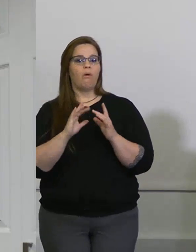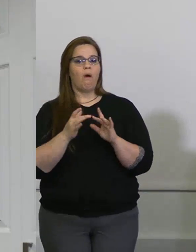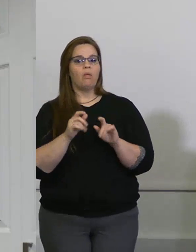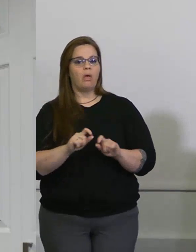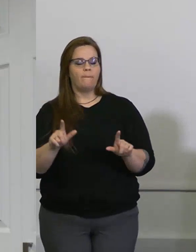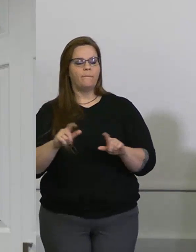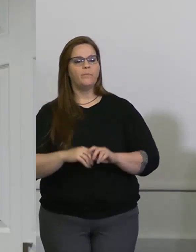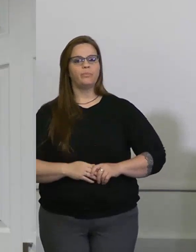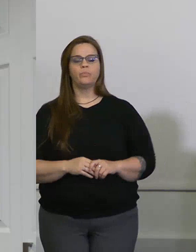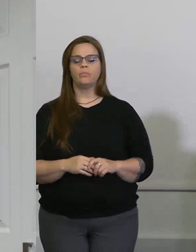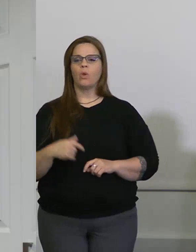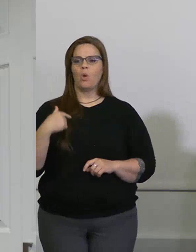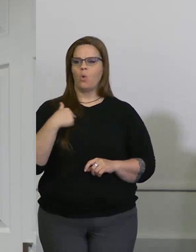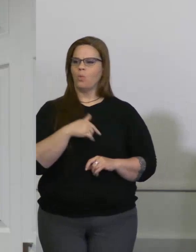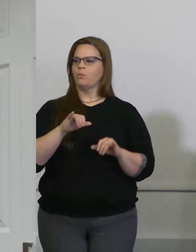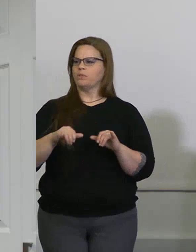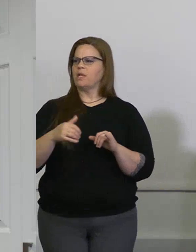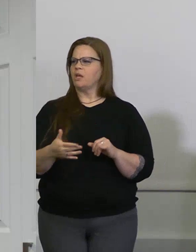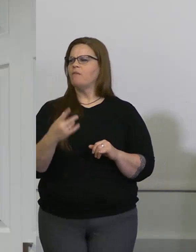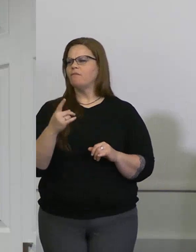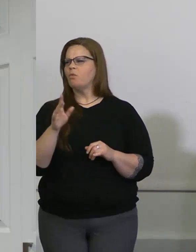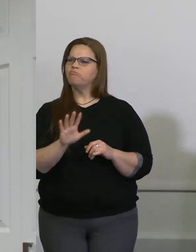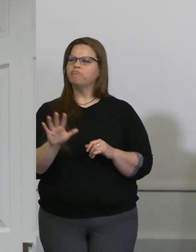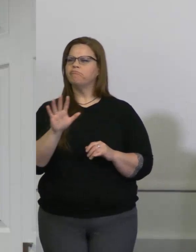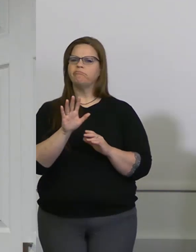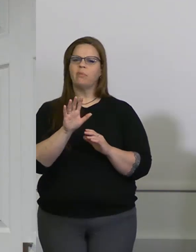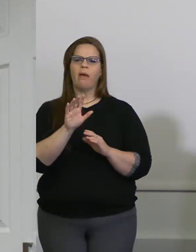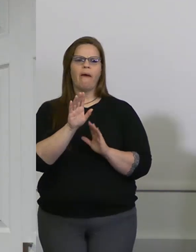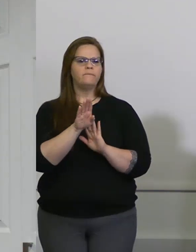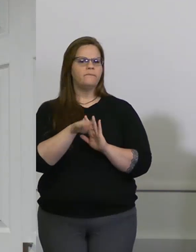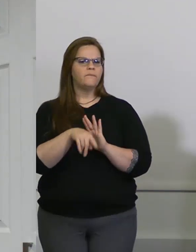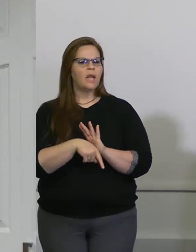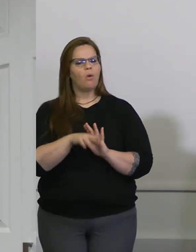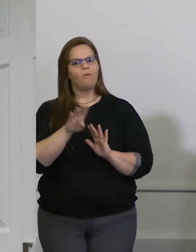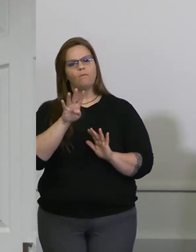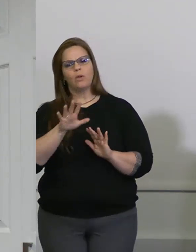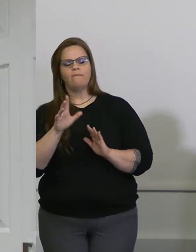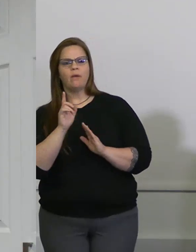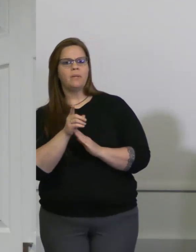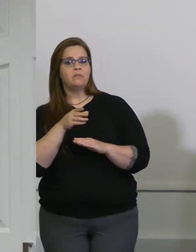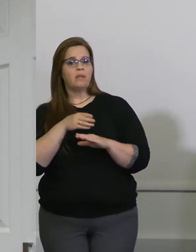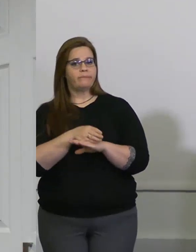We'll be here for another half an hour, 45 minutes after that